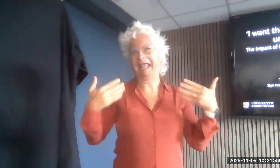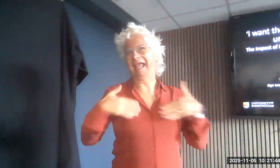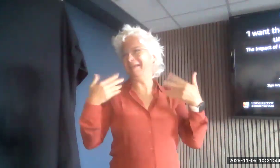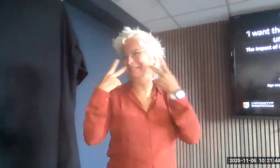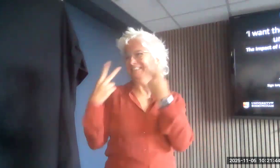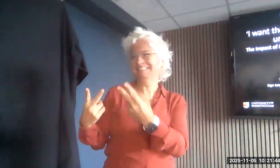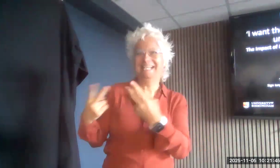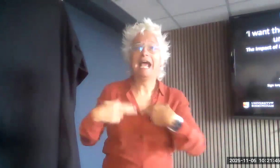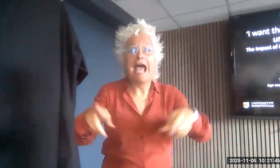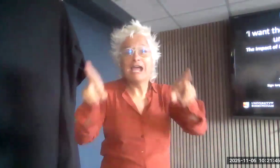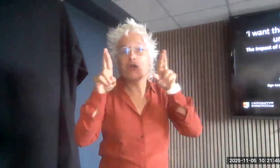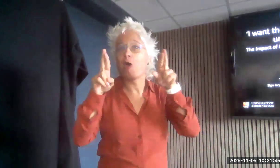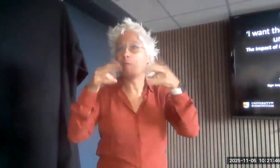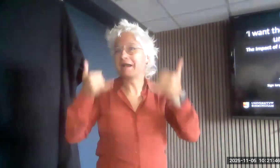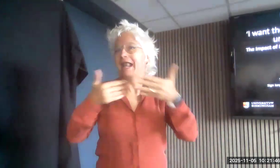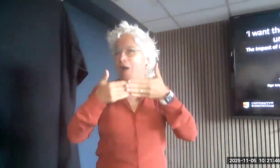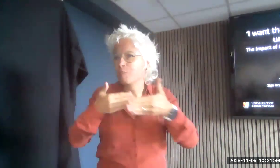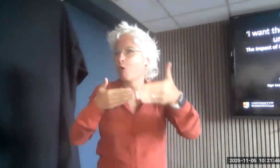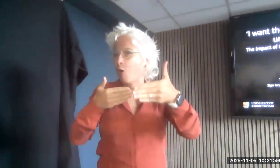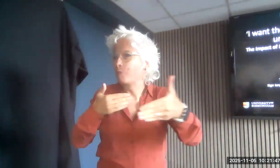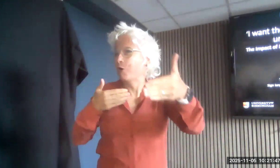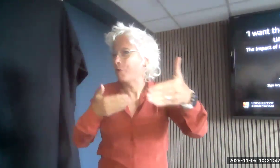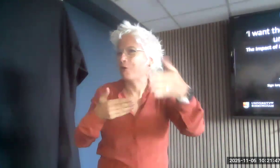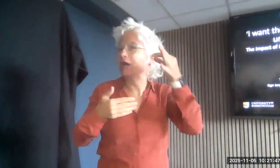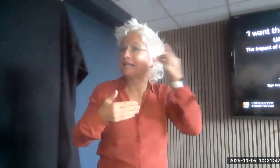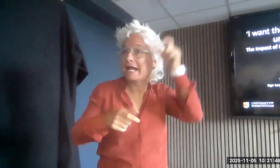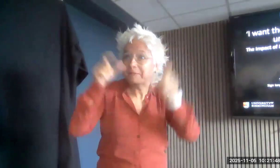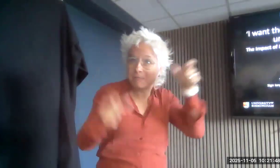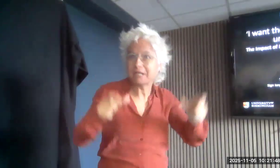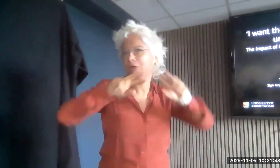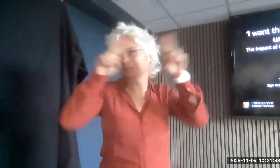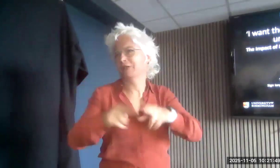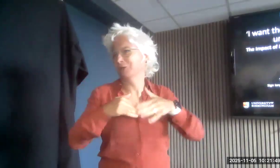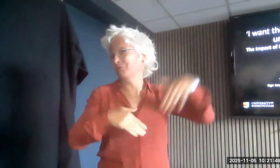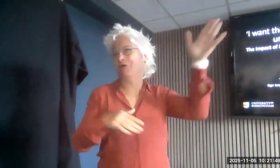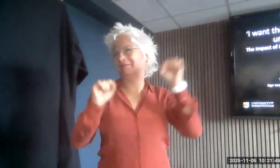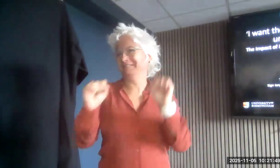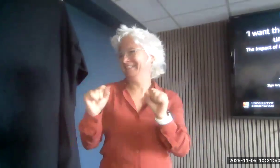E aí. So I'm, also it's great to see everybody signing ainternational that's, really wonderful hopefully we're going to, see more and, more of that hearing people finding an international science so great work there harasso, wonderful start thank you so much.